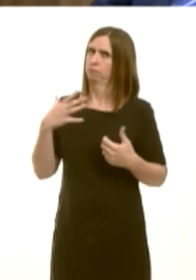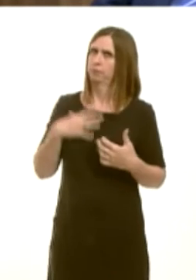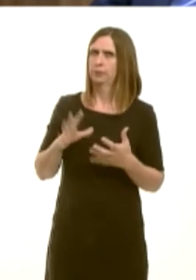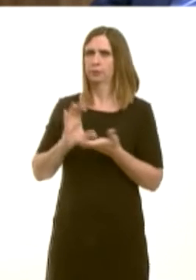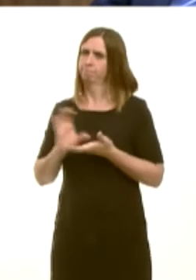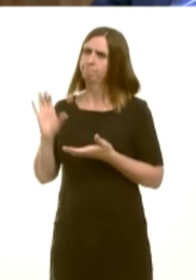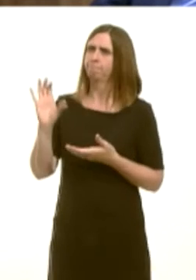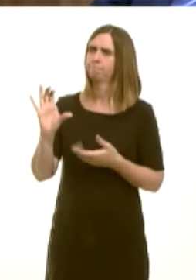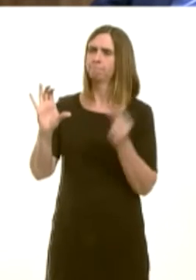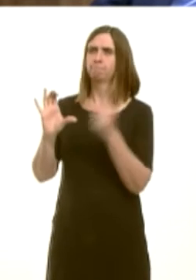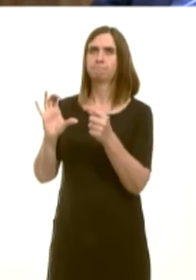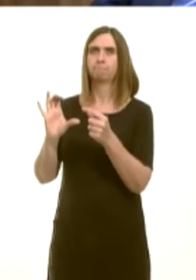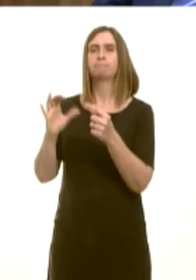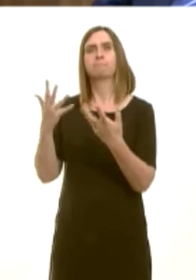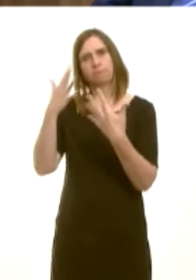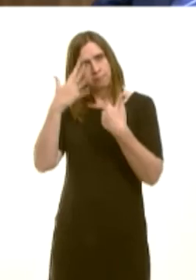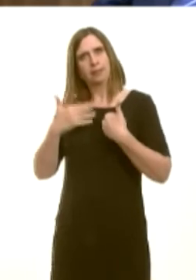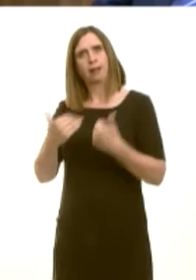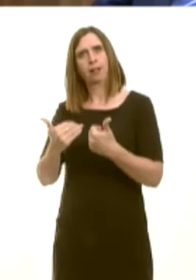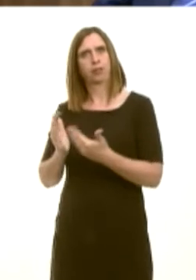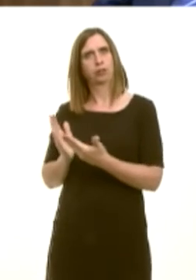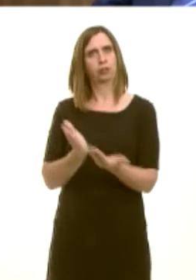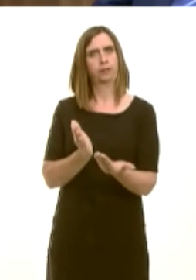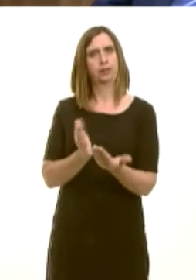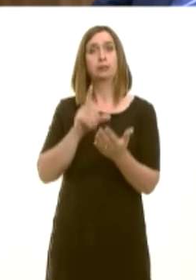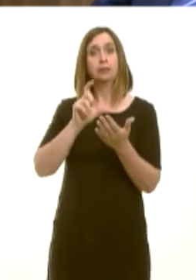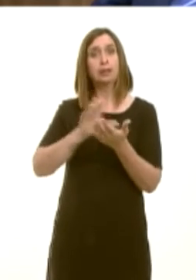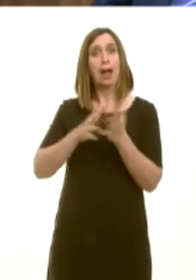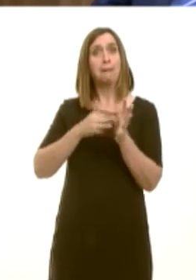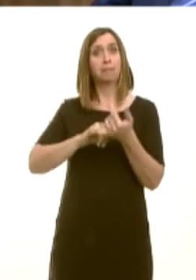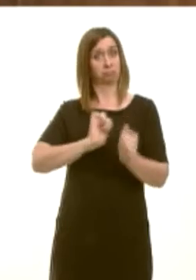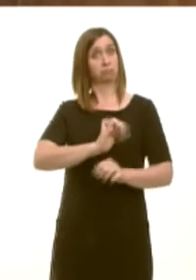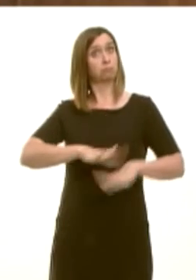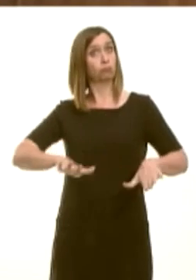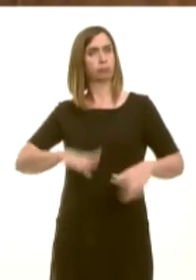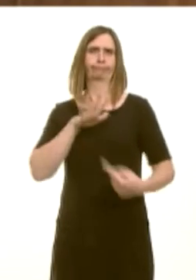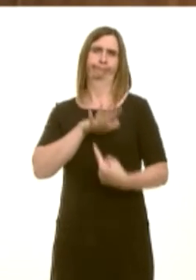those who are in need of mental health services, and CAMHS are an important part of that.